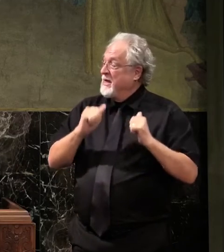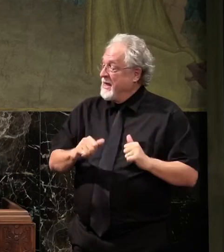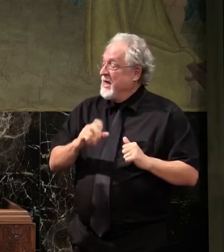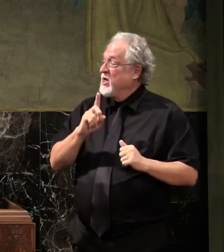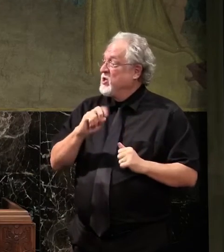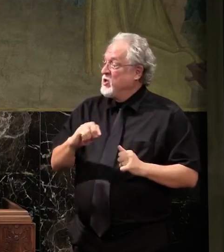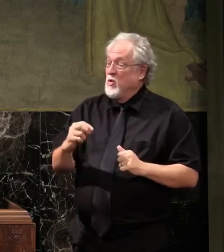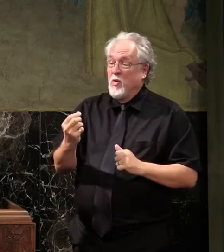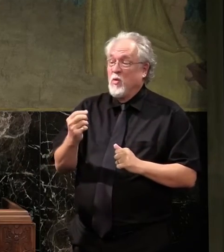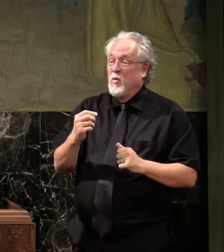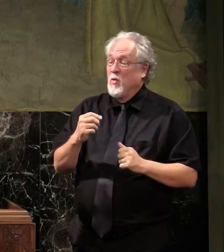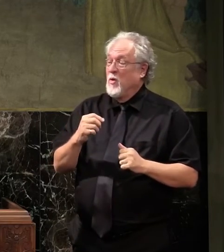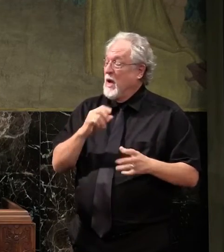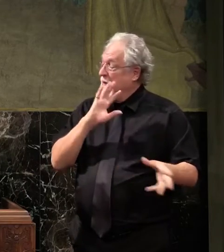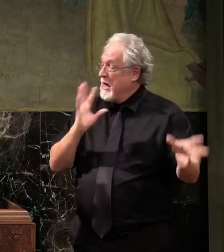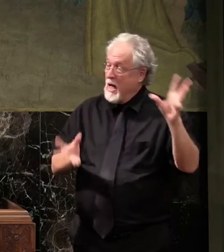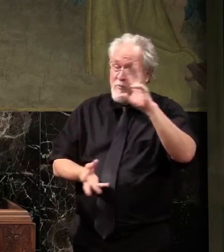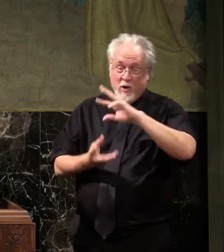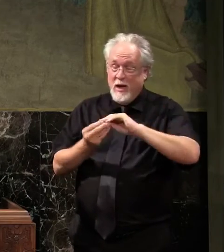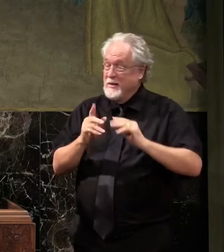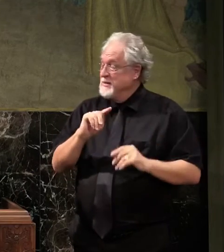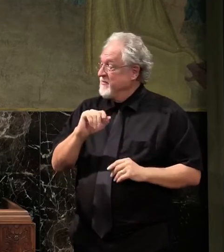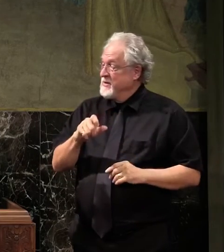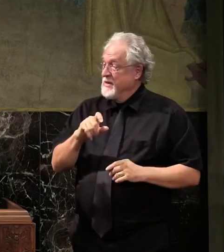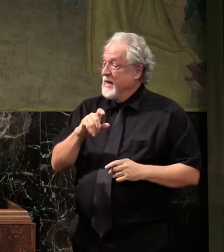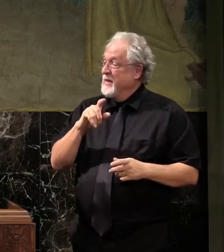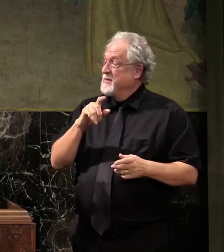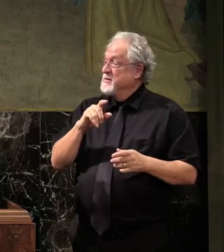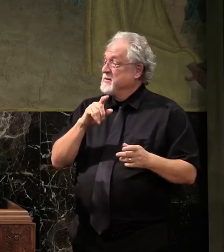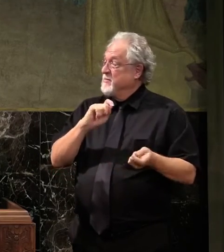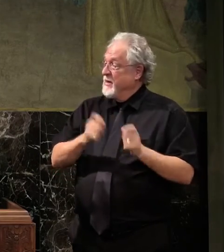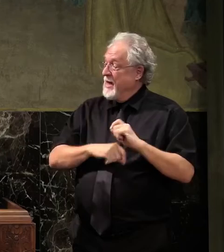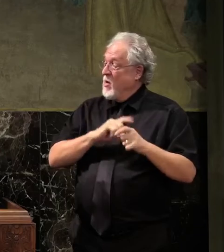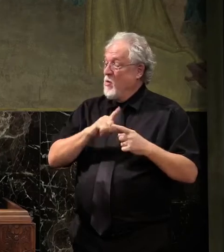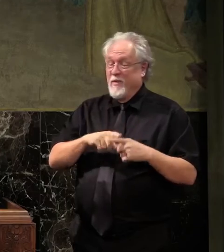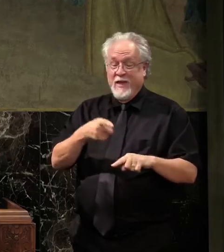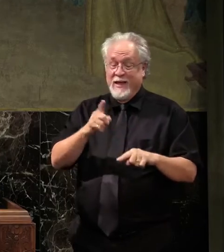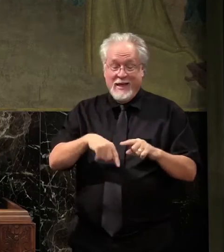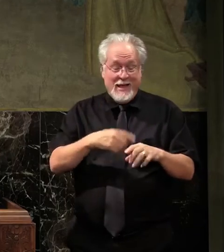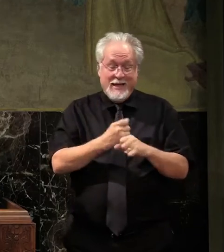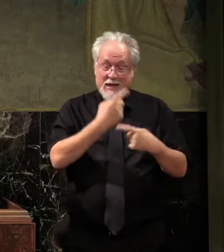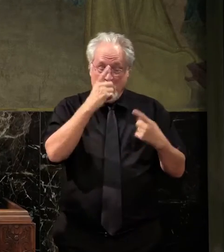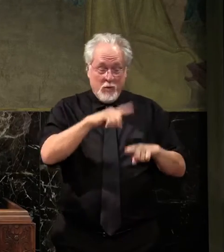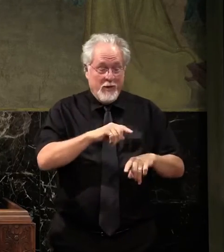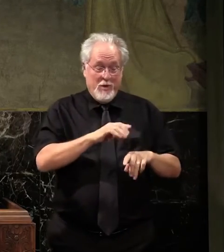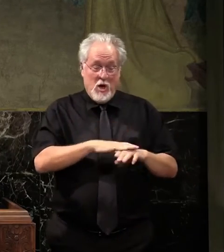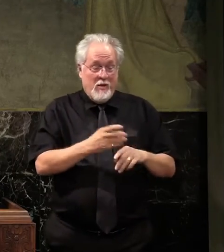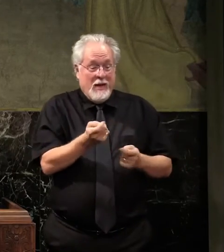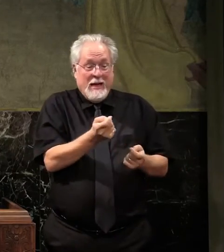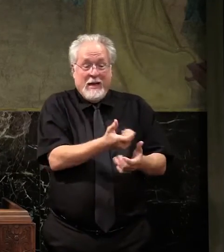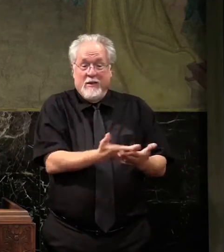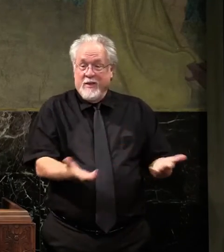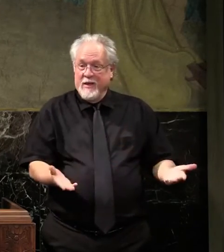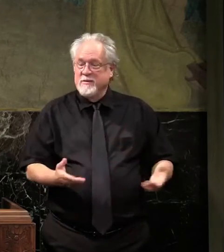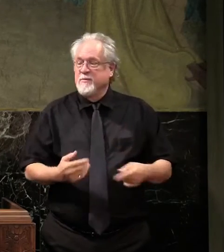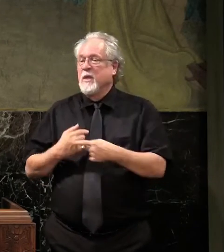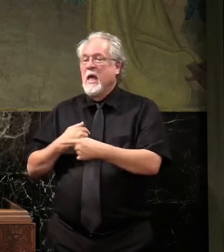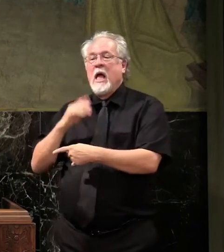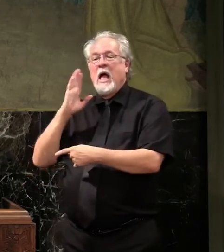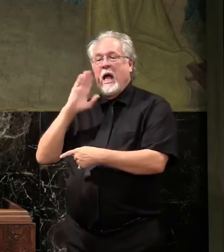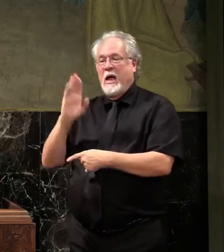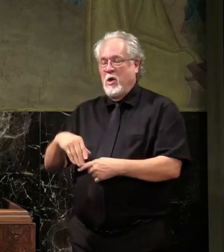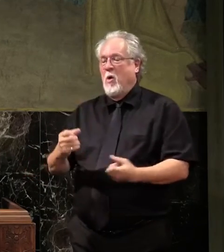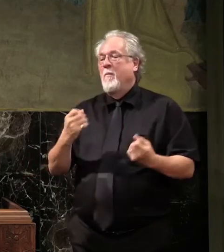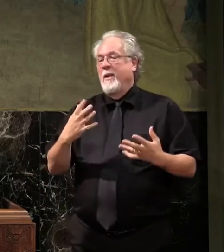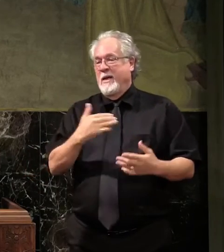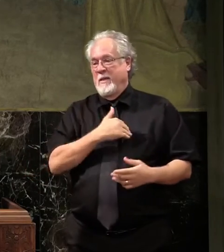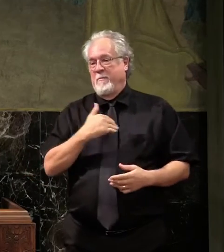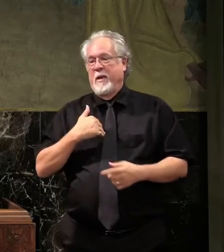Well, I know that that there are many members who are going to have to be